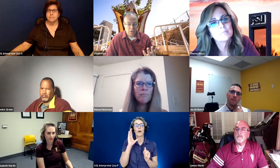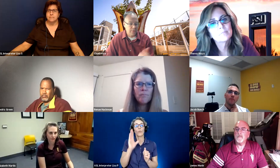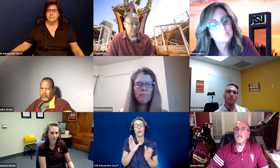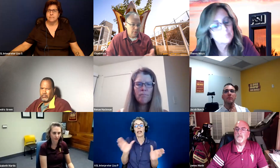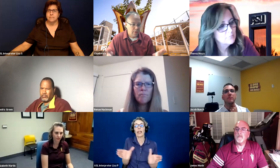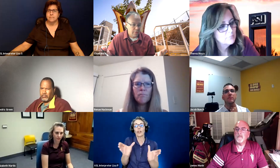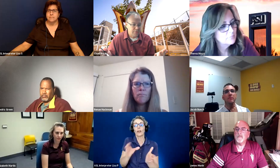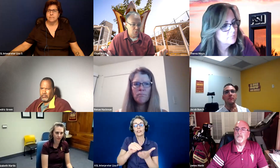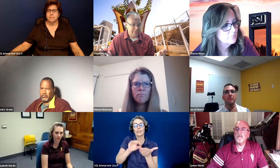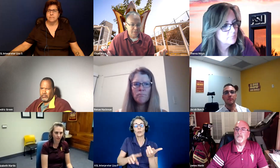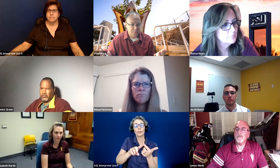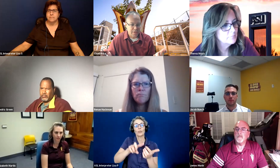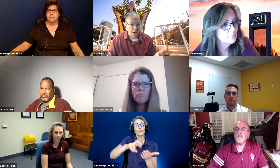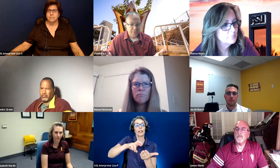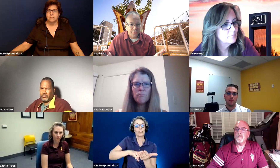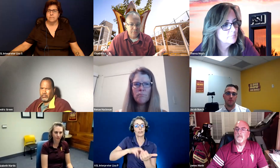with the student accessibility office?